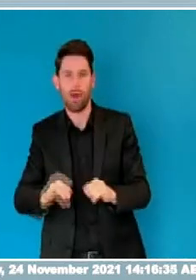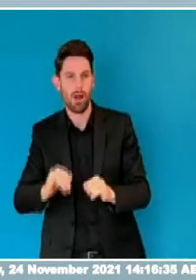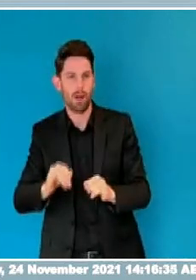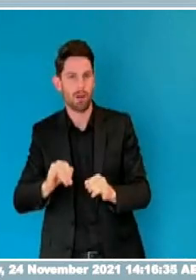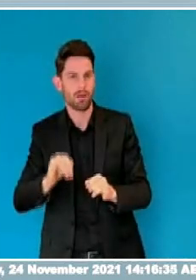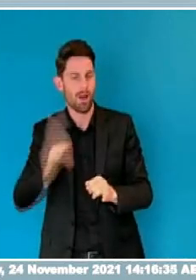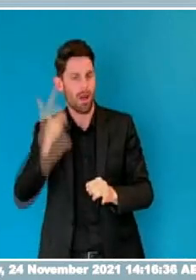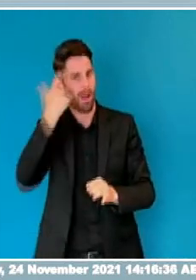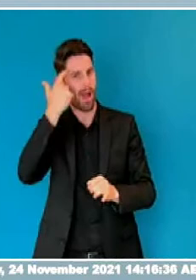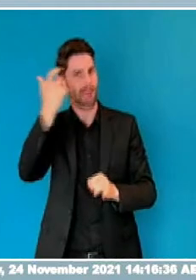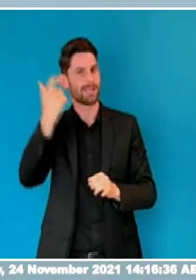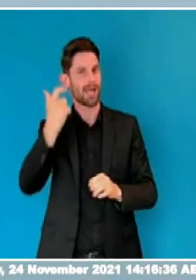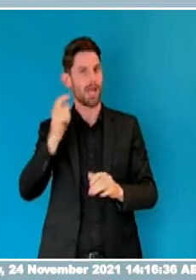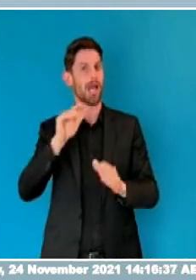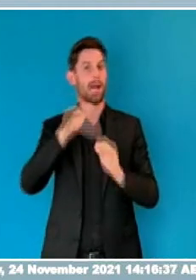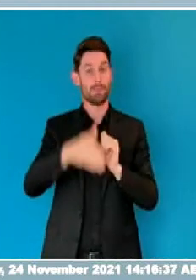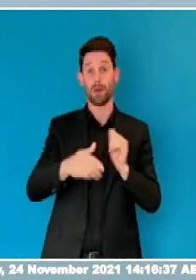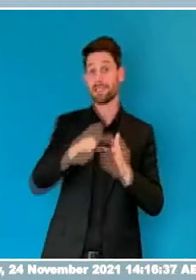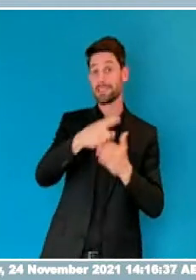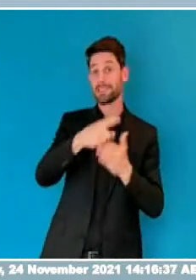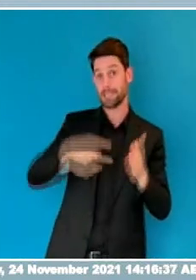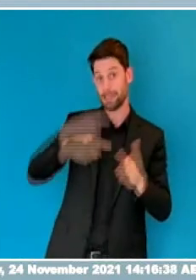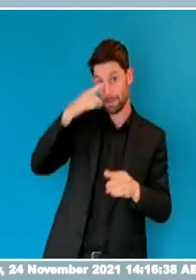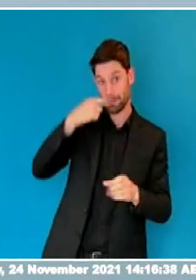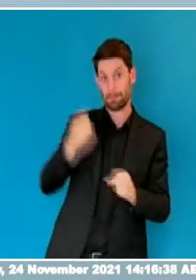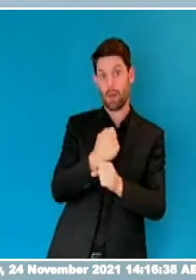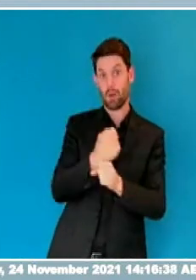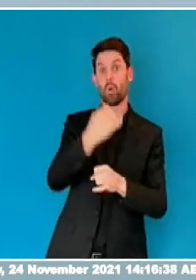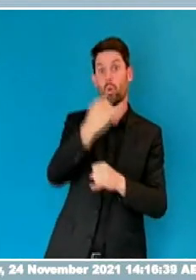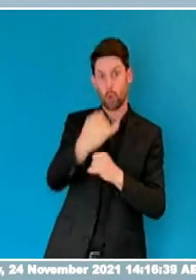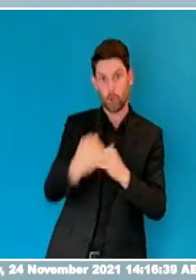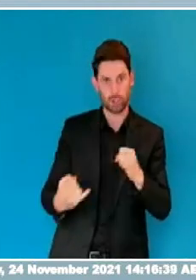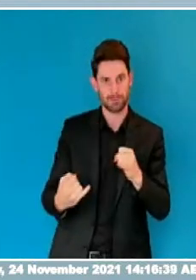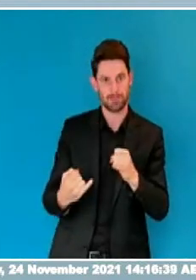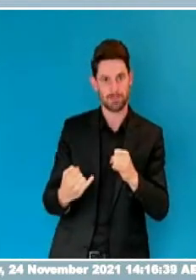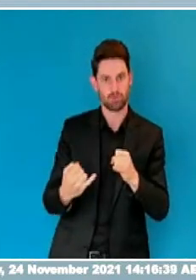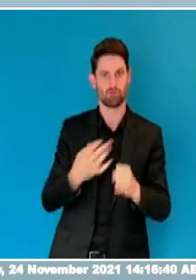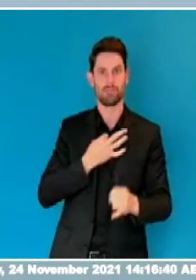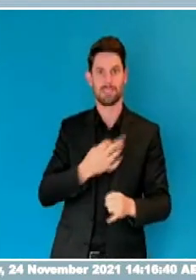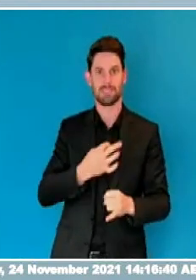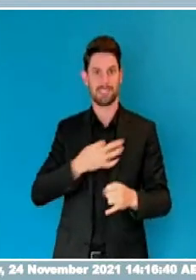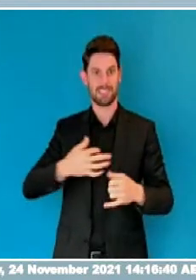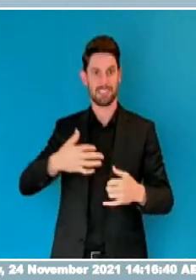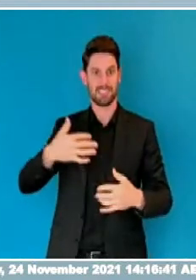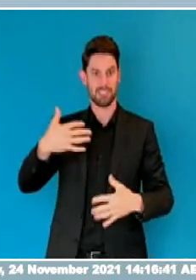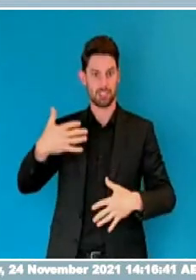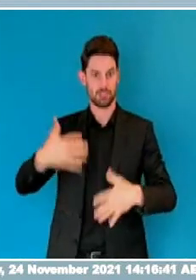From a workers compensation perspective --- sorry, I will speak a bit more slowly